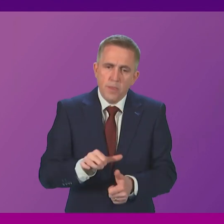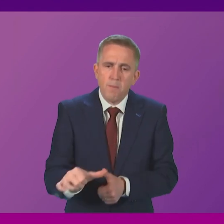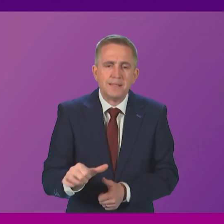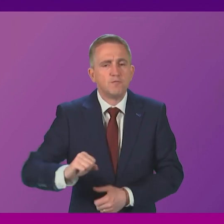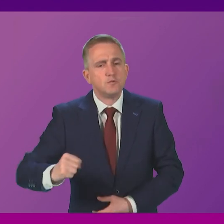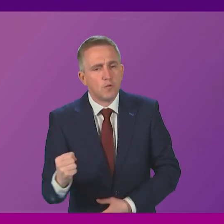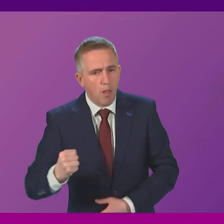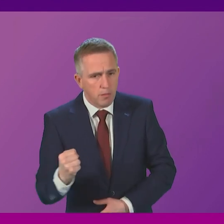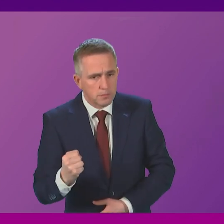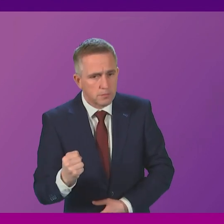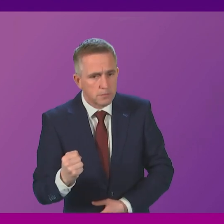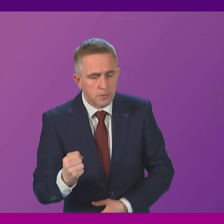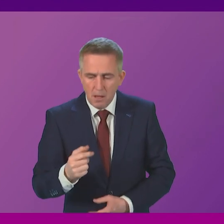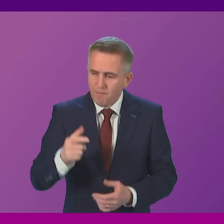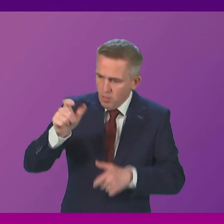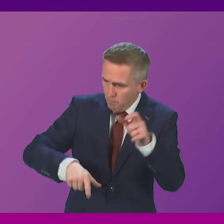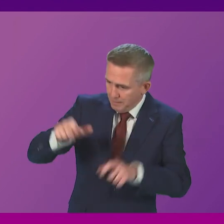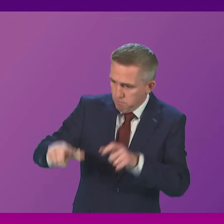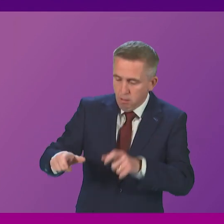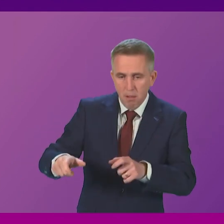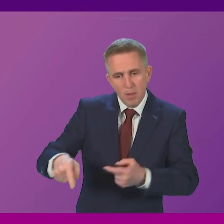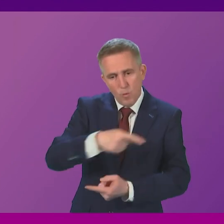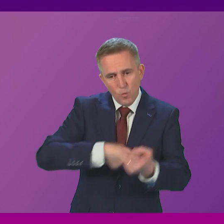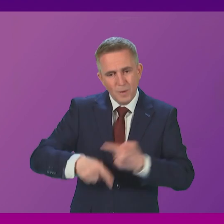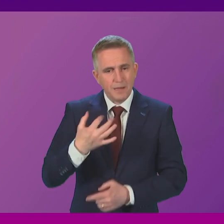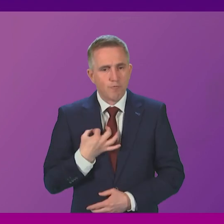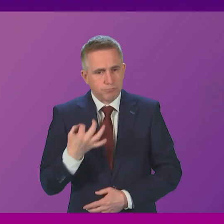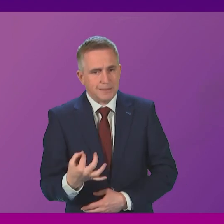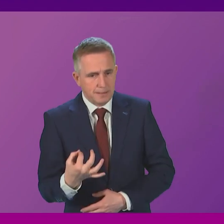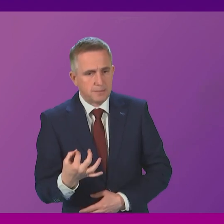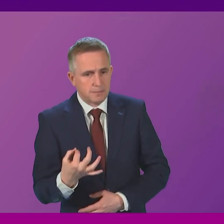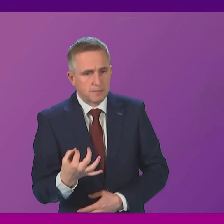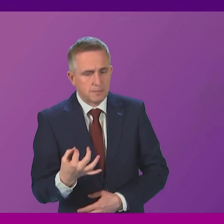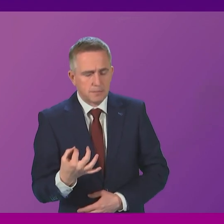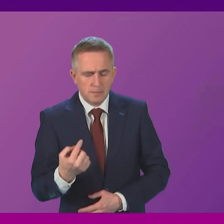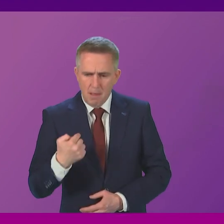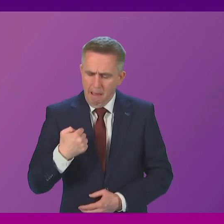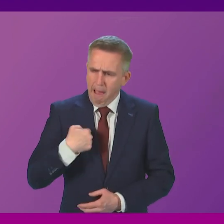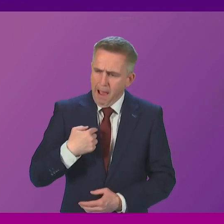that we are so privileged to represent, and I will stand up unequivocally for this Parliament